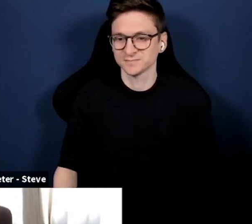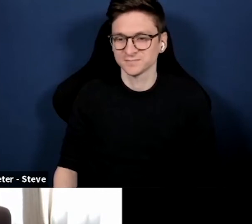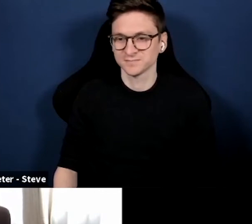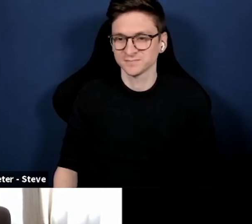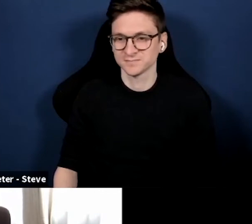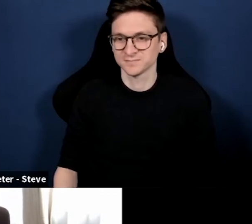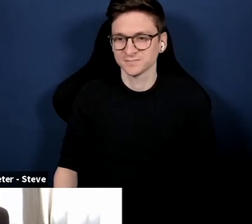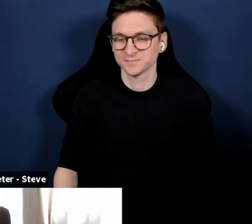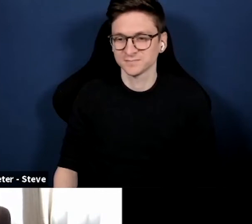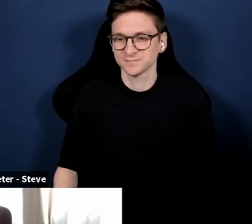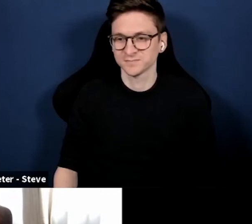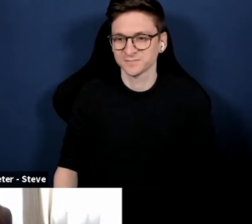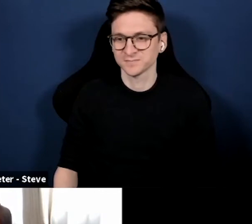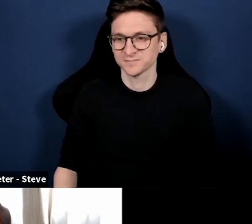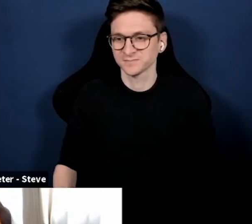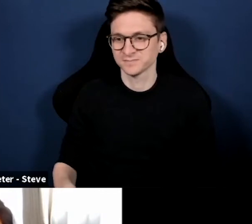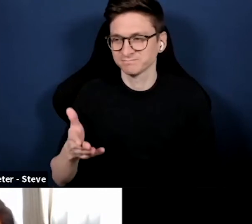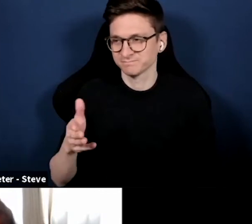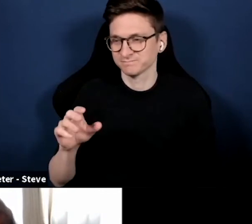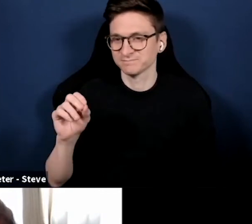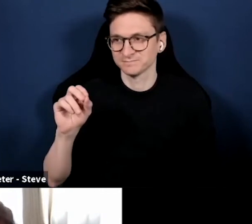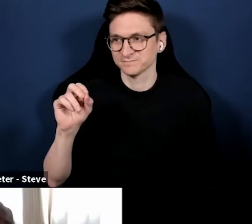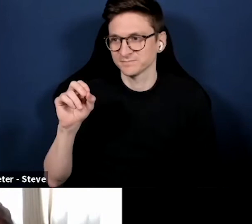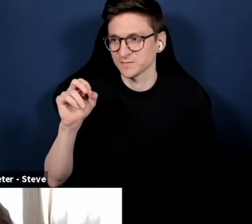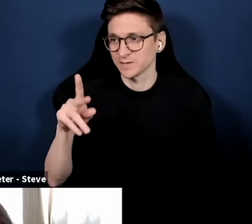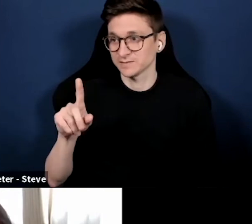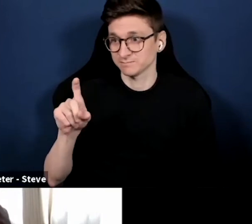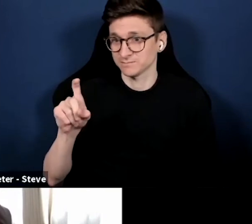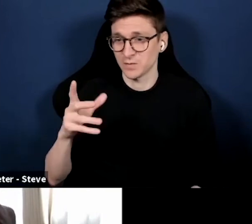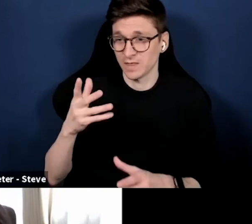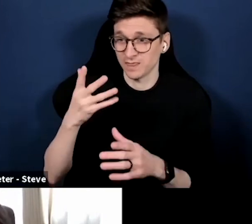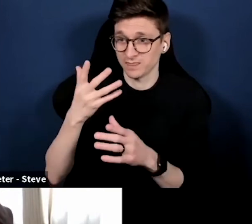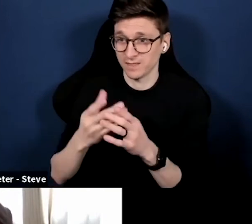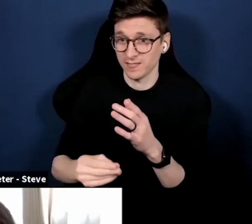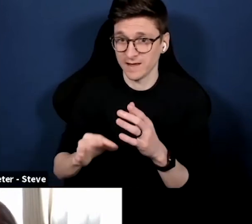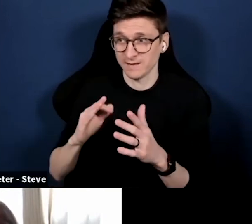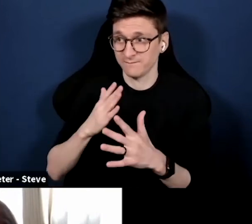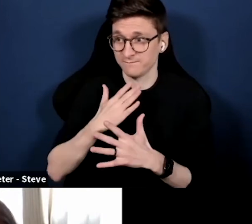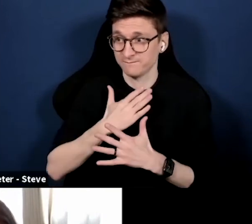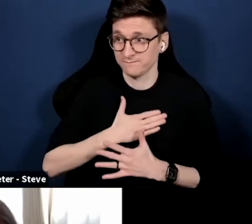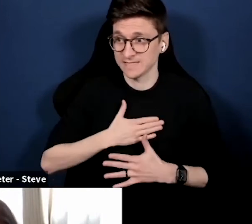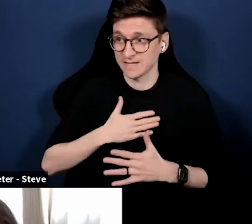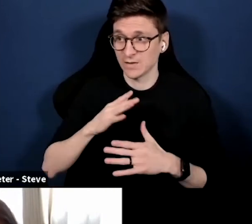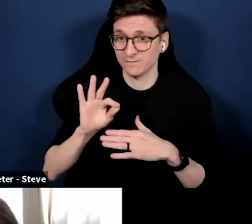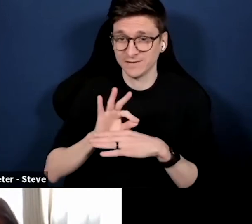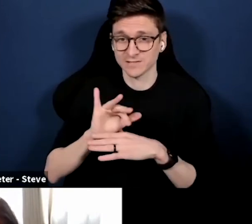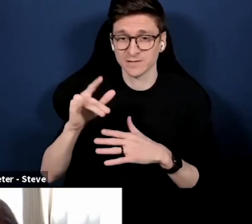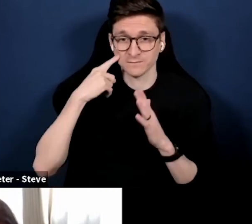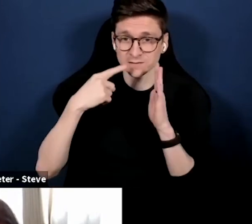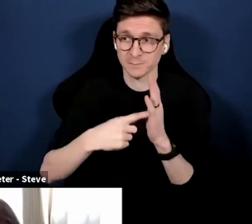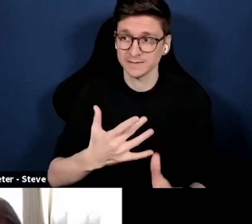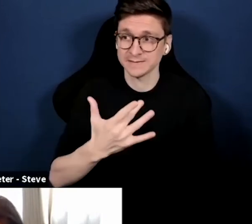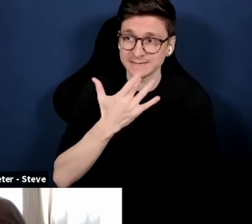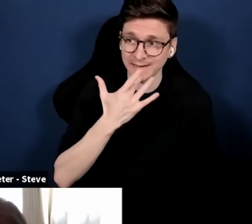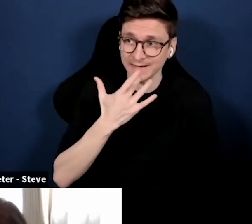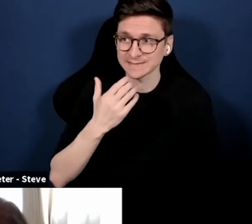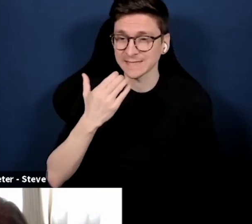and design okay so does the lack of physical features of taste heat vibration or texture